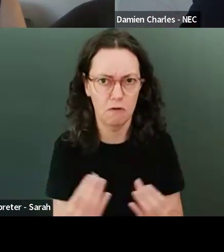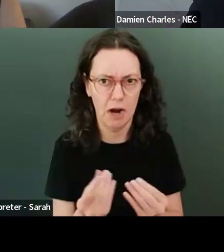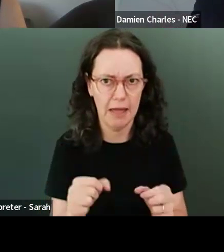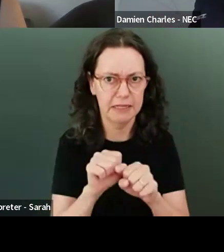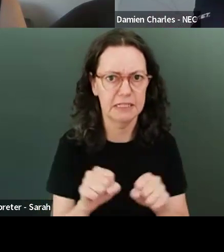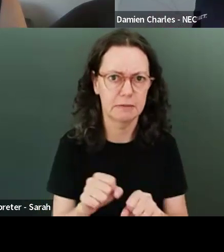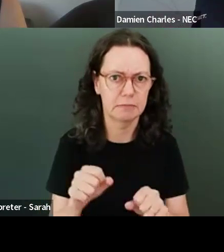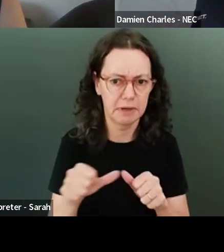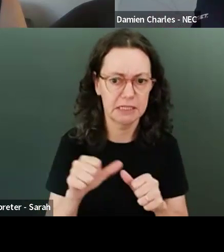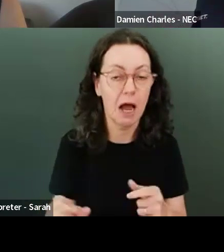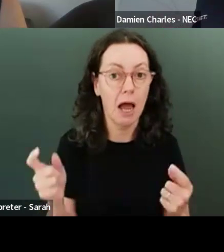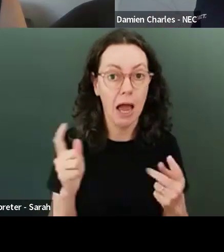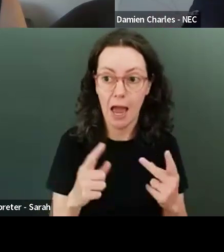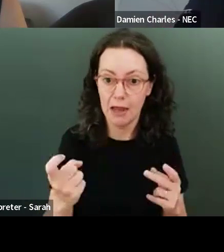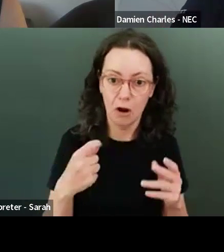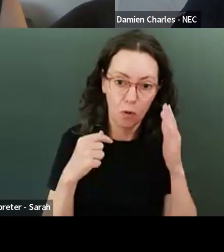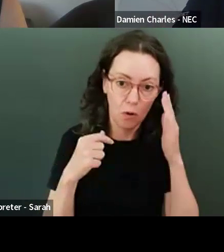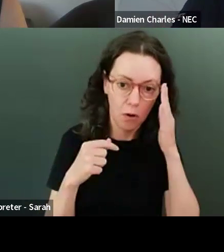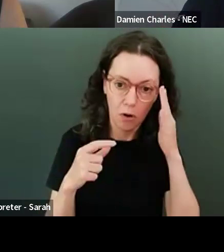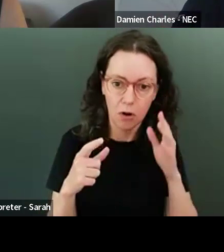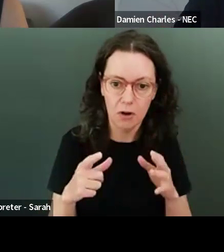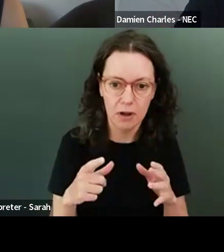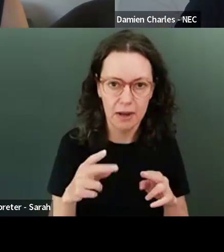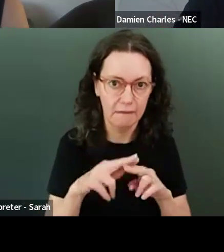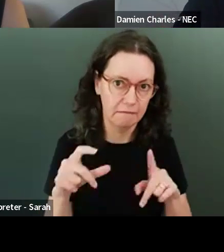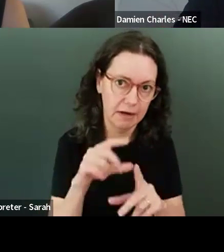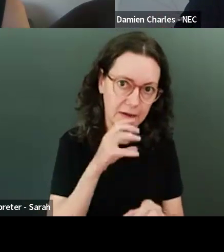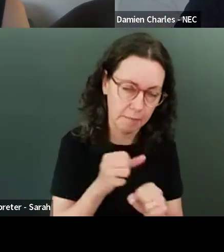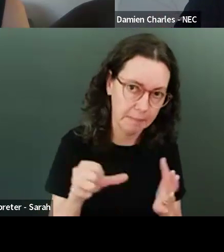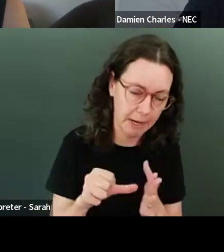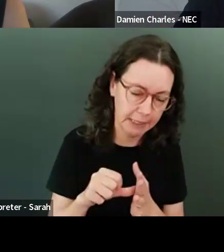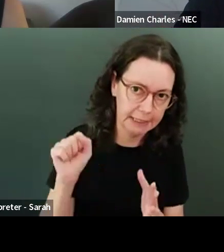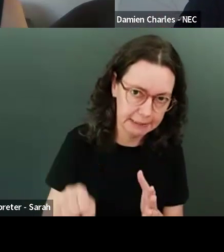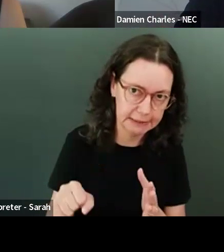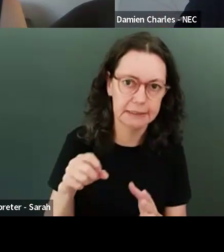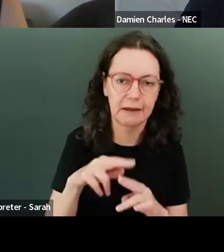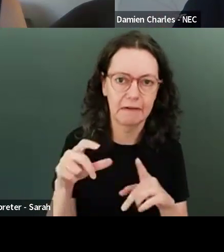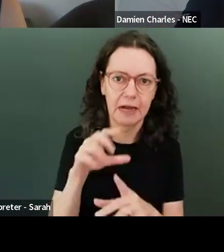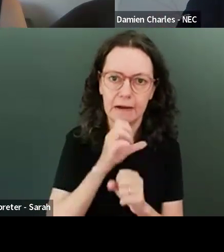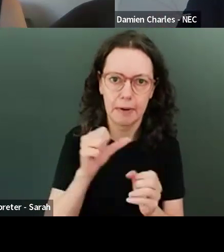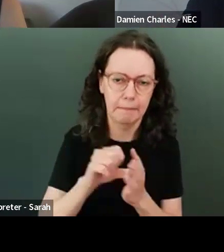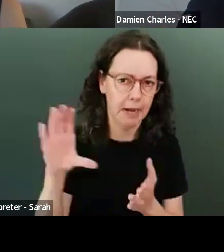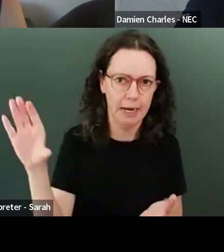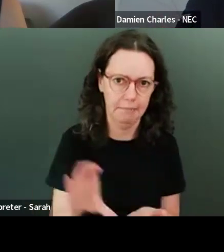better way. As well as and I say you know Federal funding and government funding